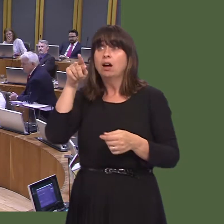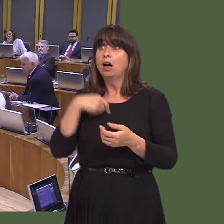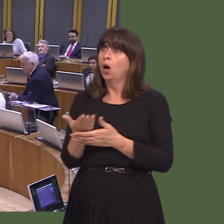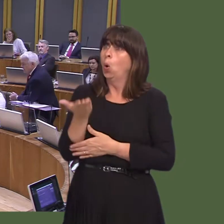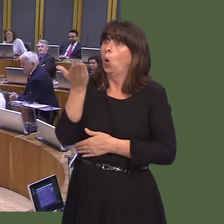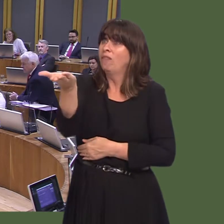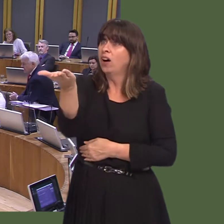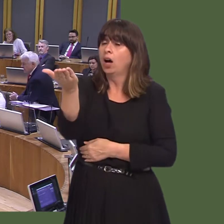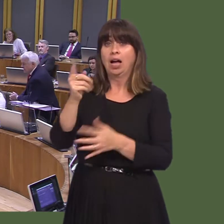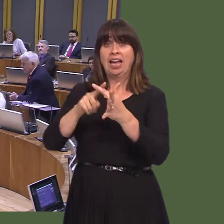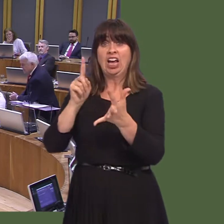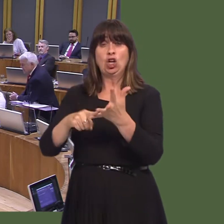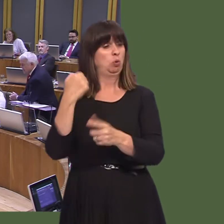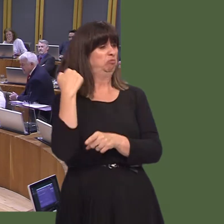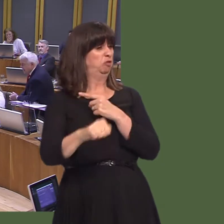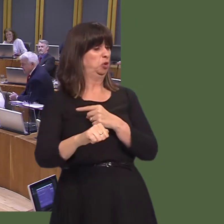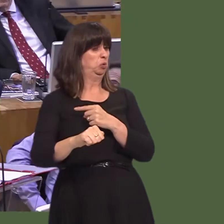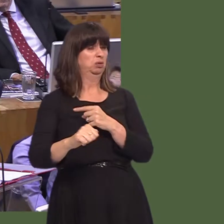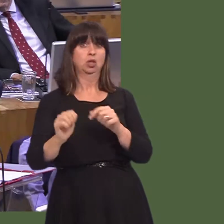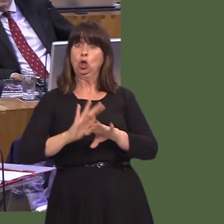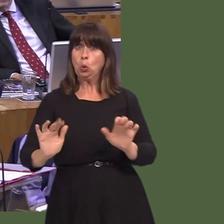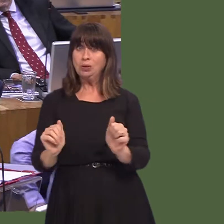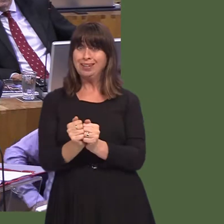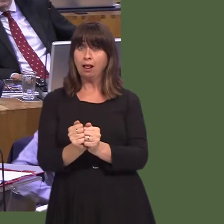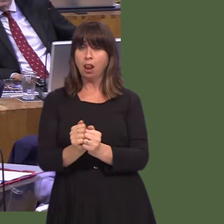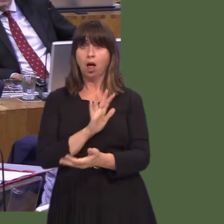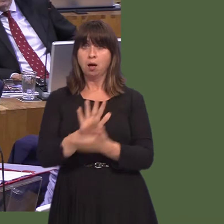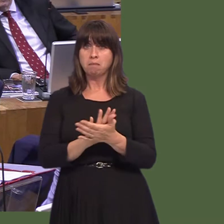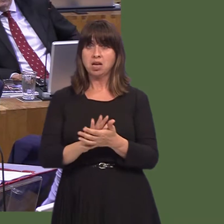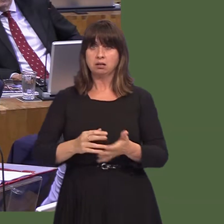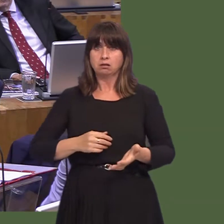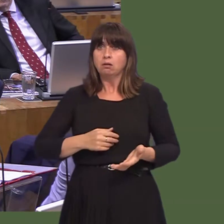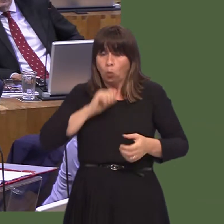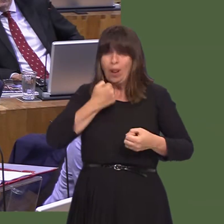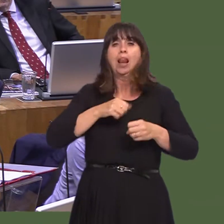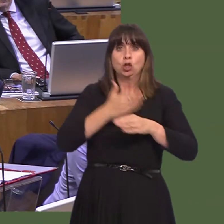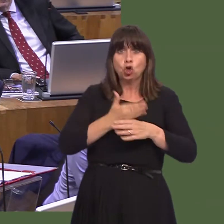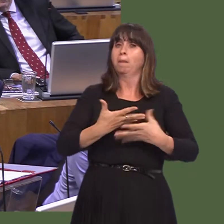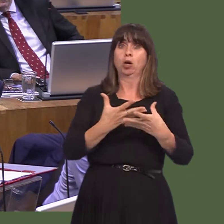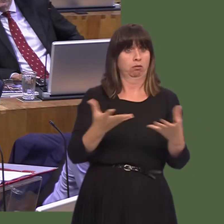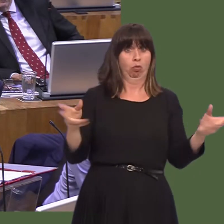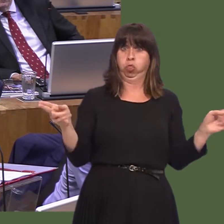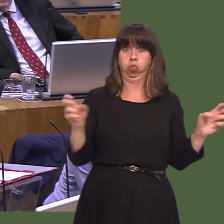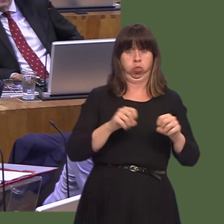It would not be right to say that. The reality is that, if we have a 'no deal' Brexit, we will lose jobs, and we will lose